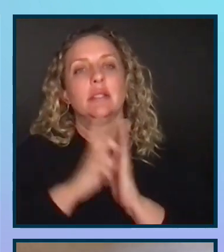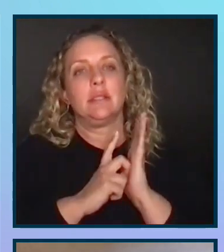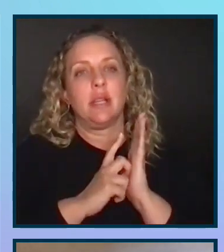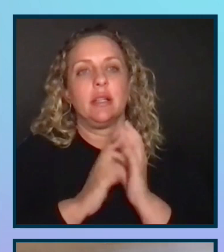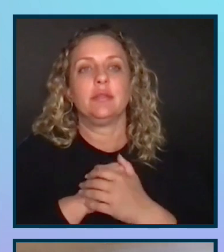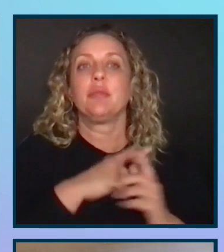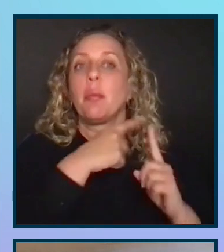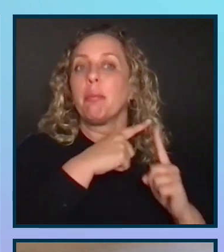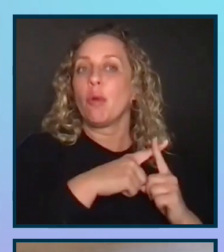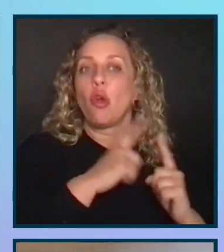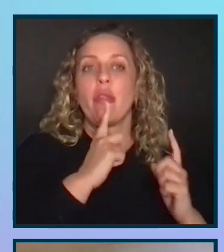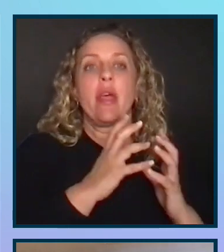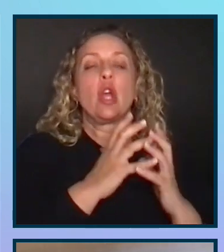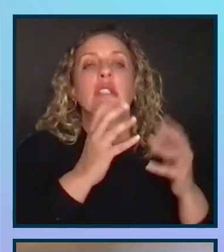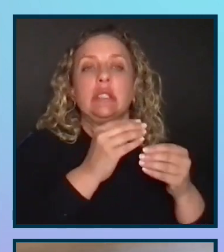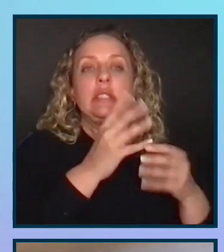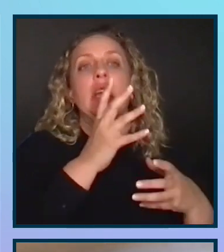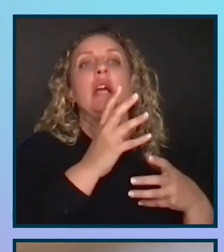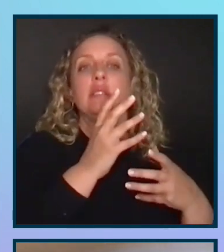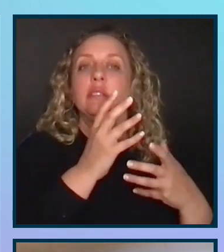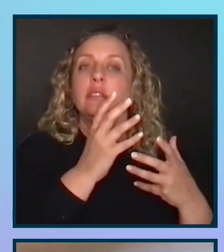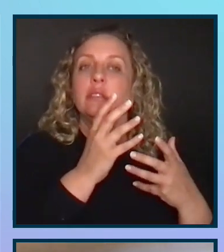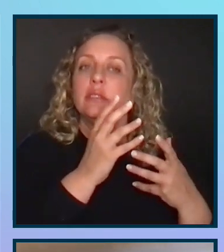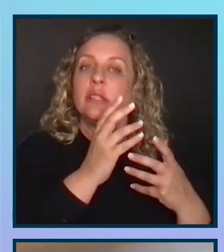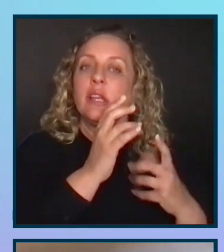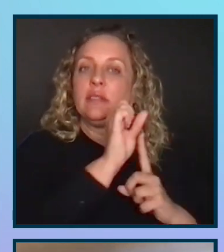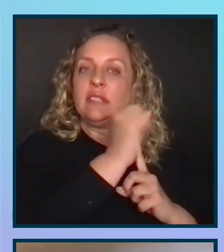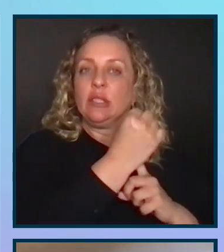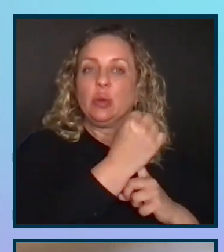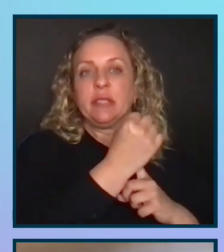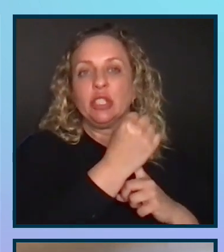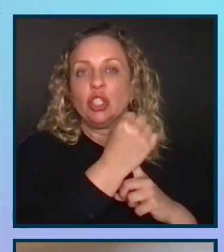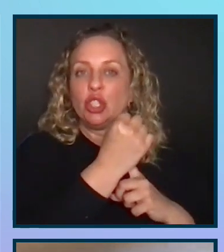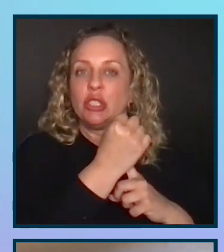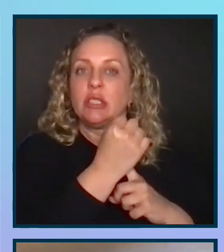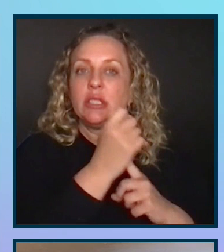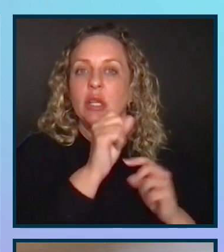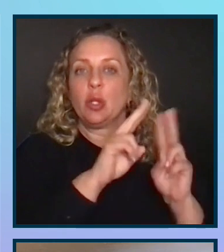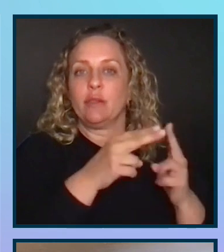There are times and situations when Universal Design solutions are appropriate.